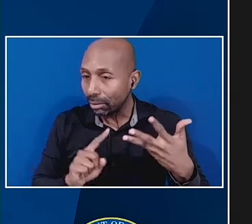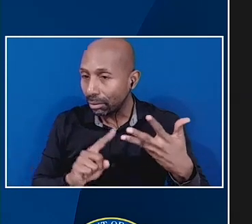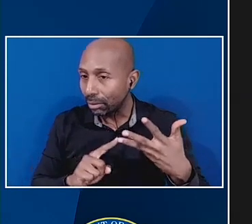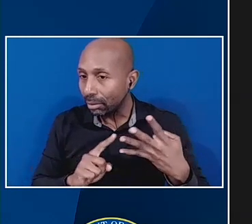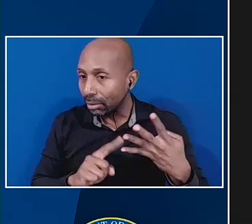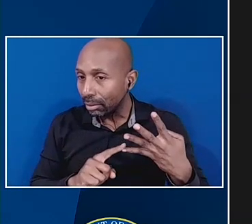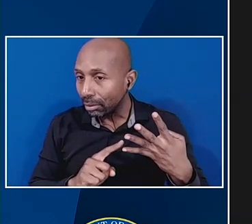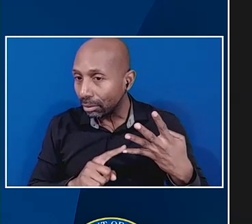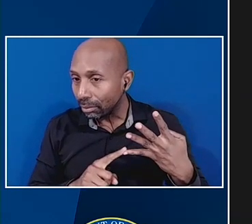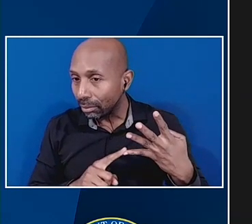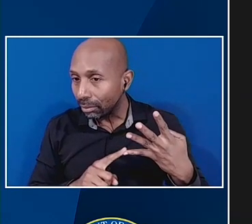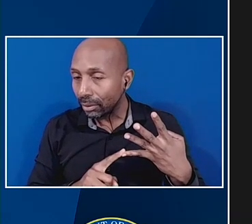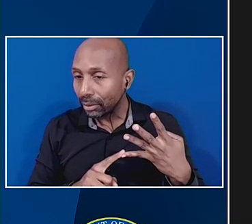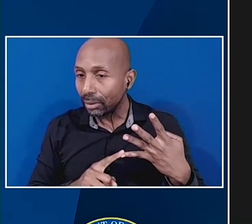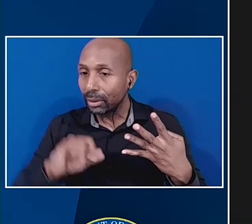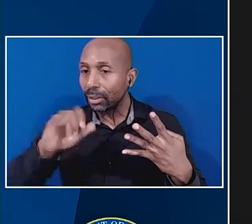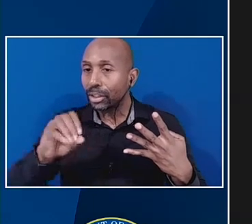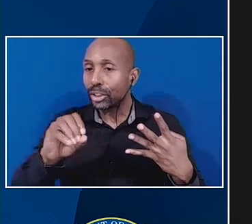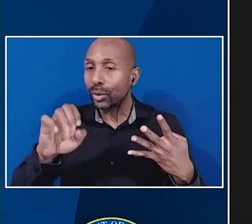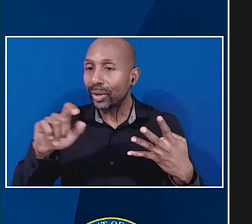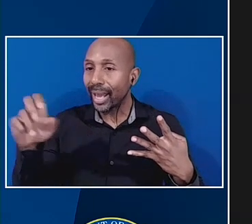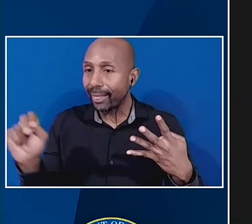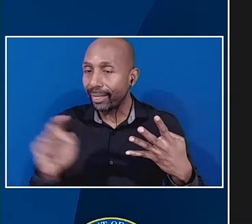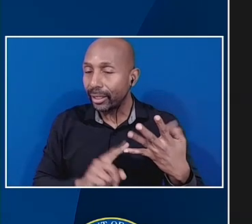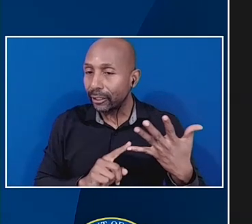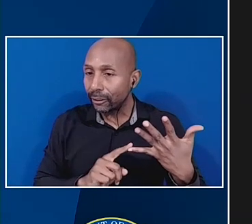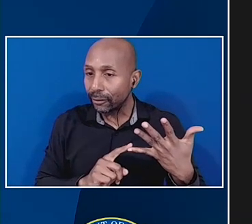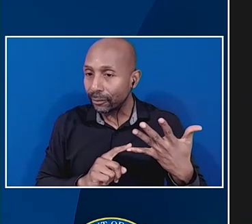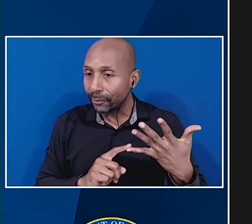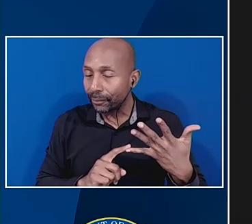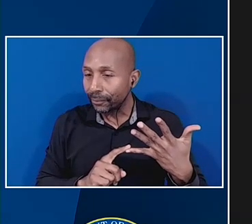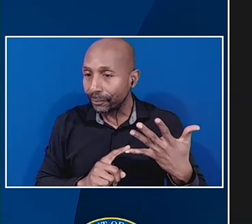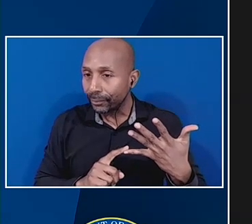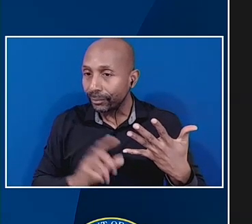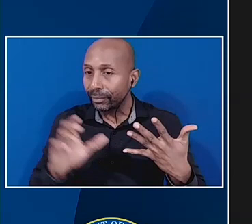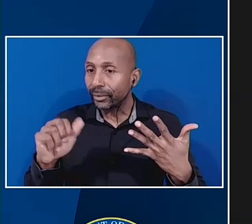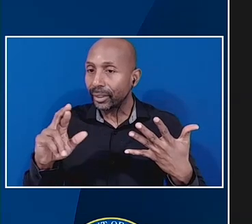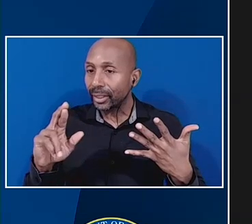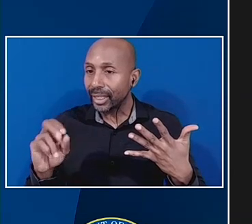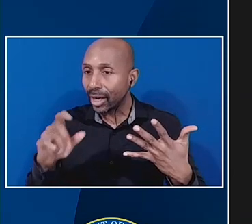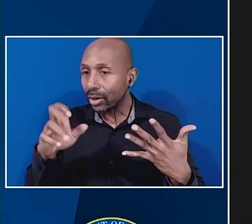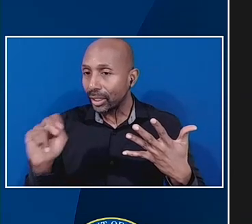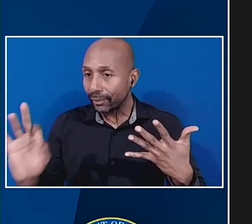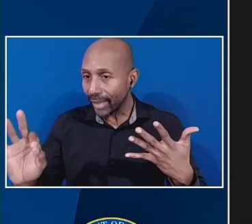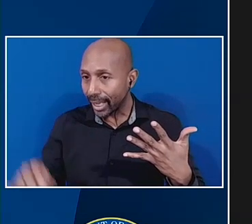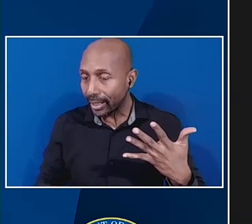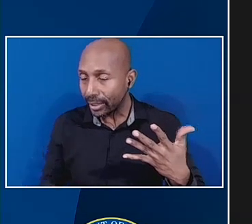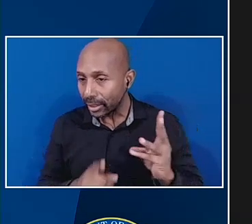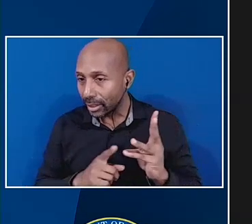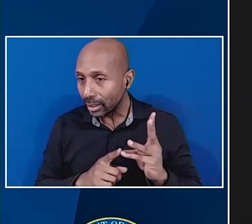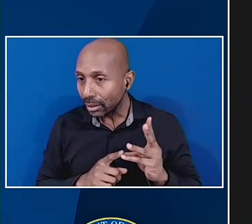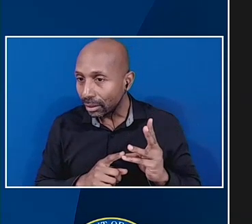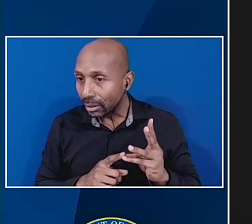JoEllen Price. Carolyn Fast. Michael Cioce.